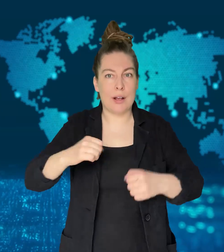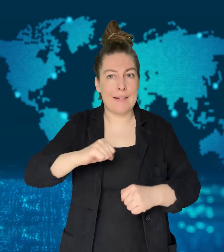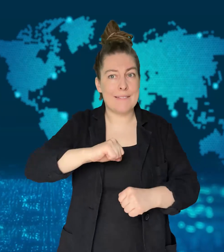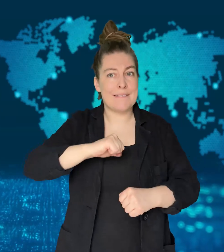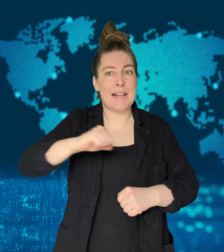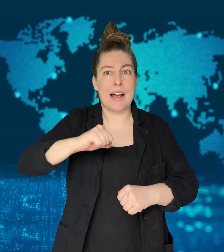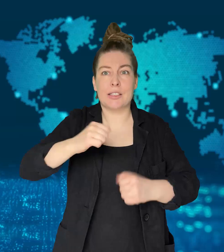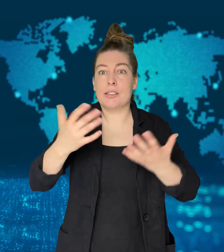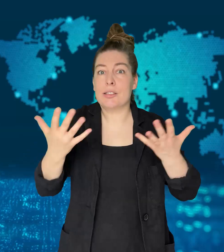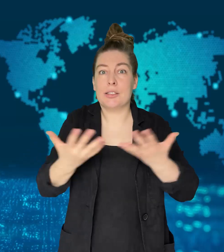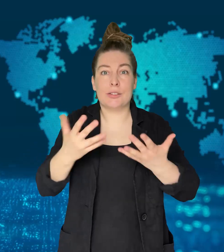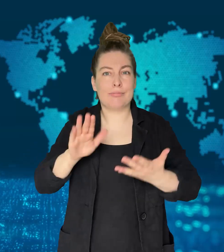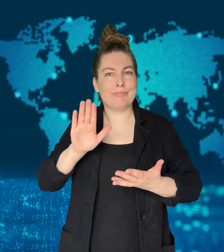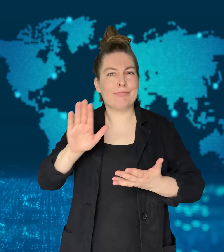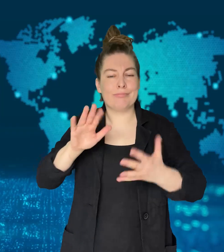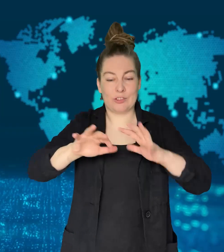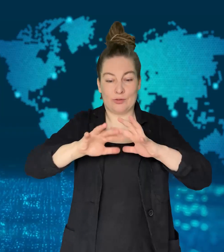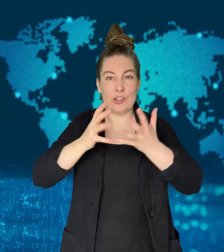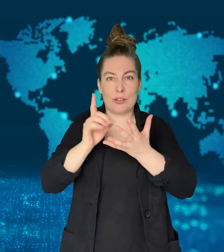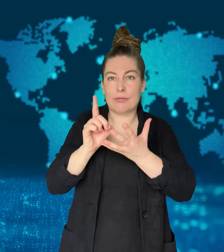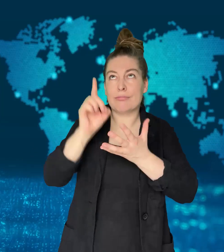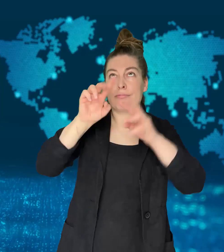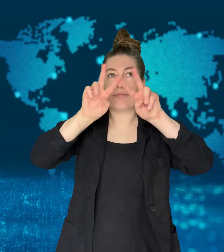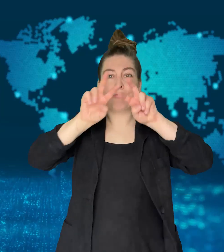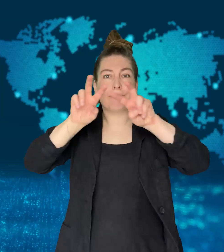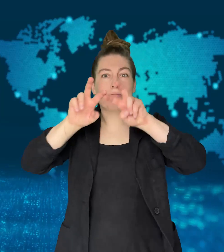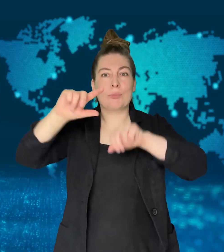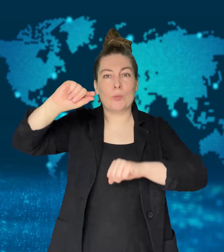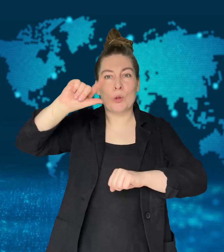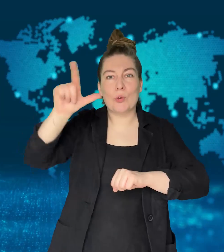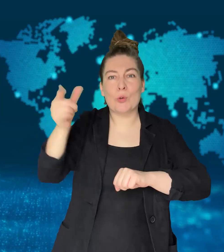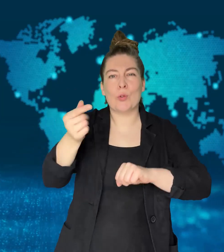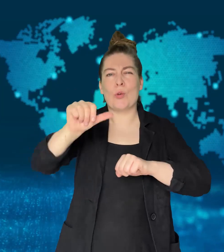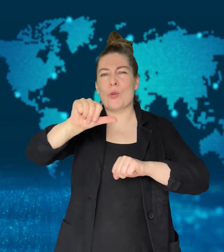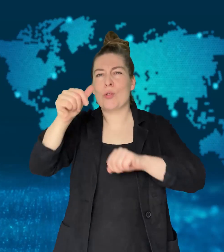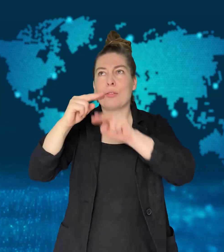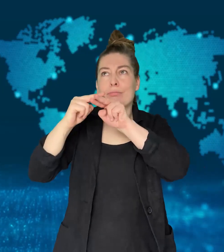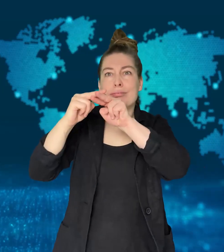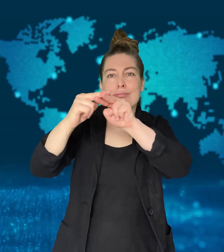Chinese space technology as the government